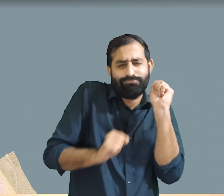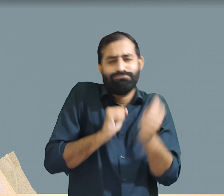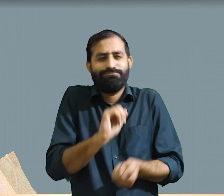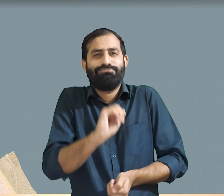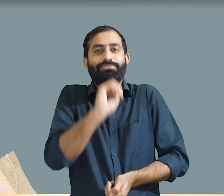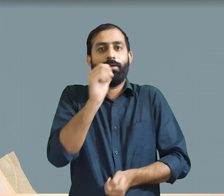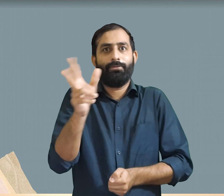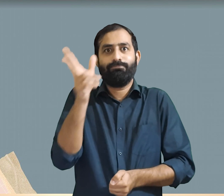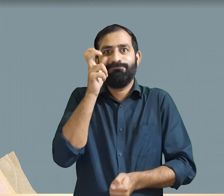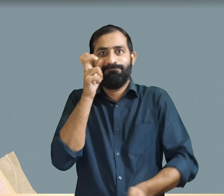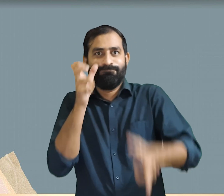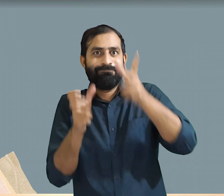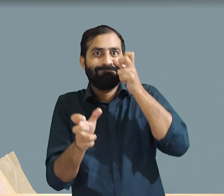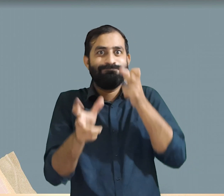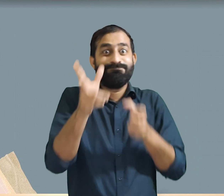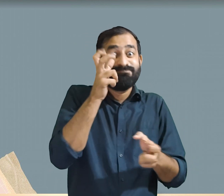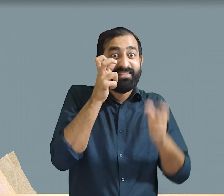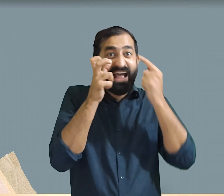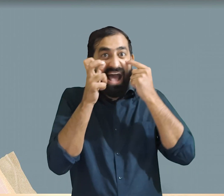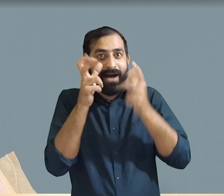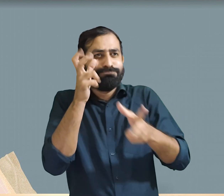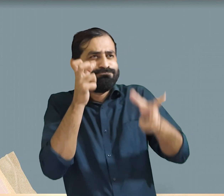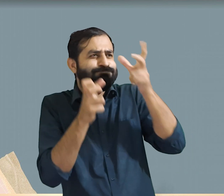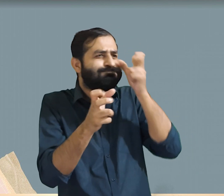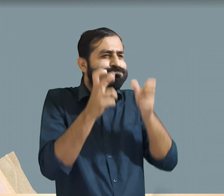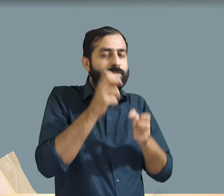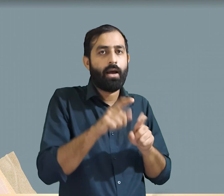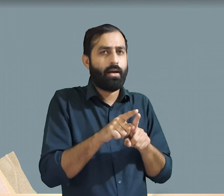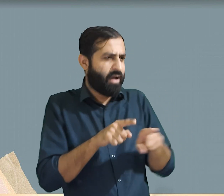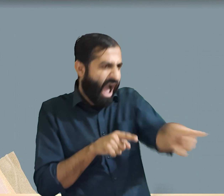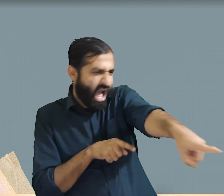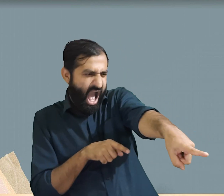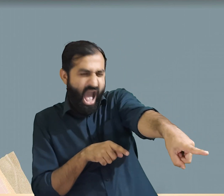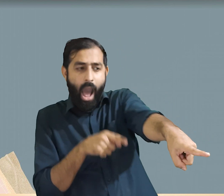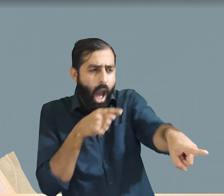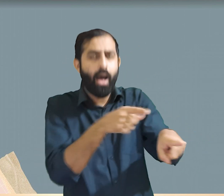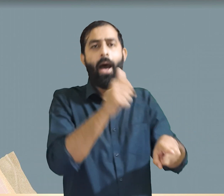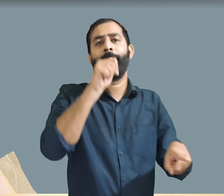Same with the deaf child. A deaf child catch up language visually.